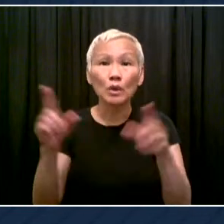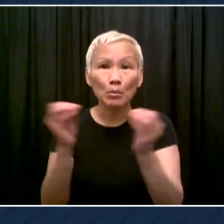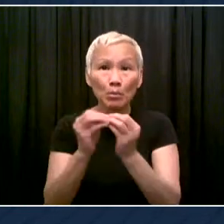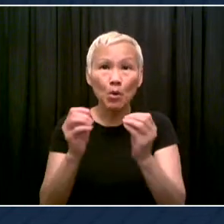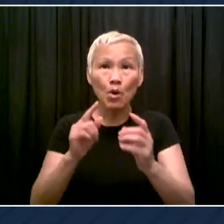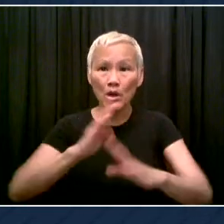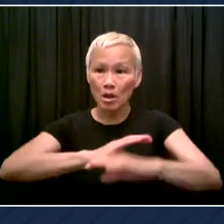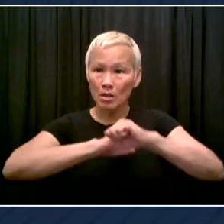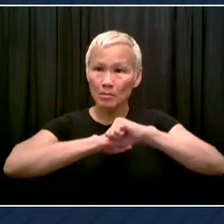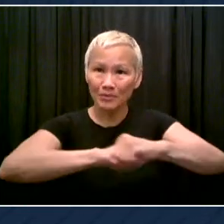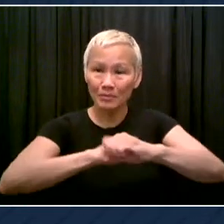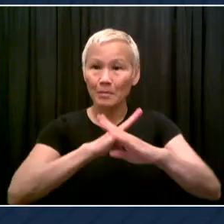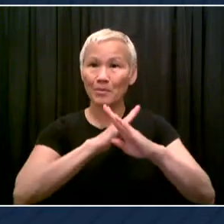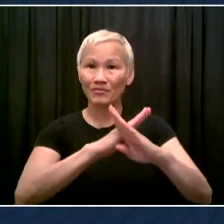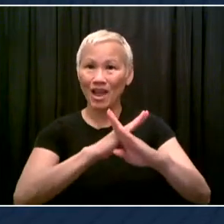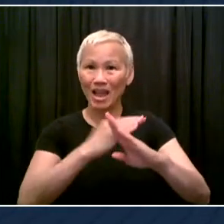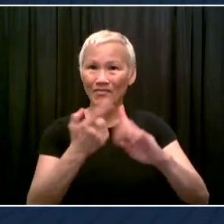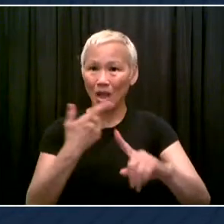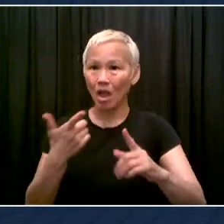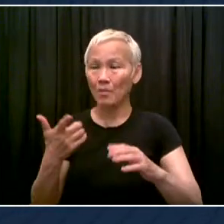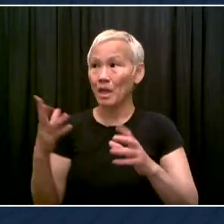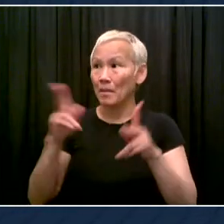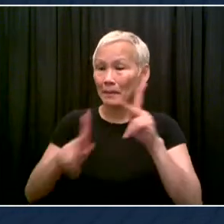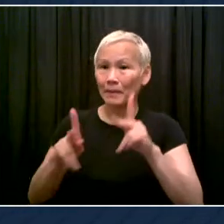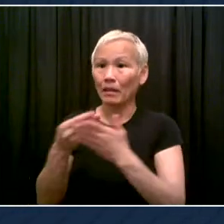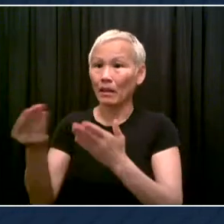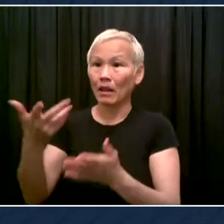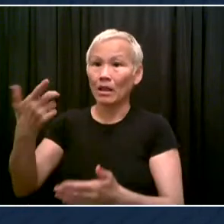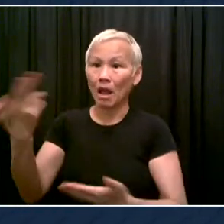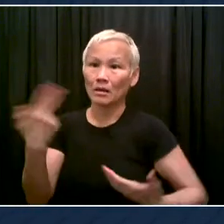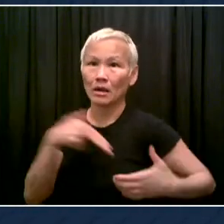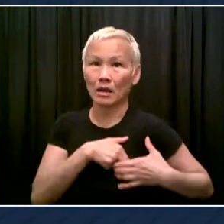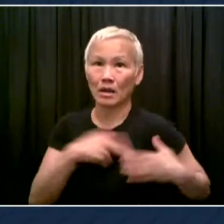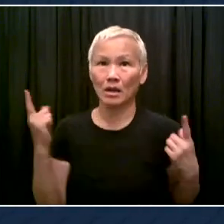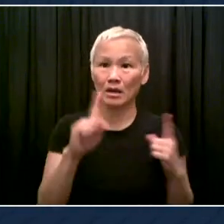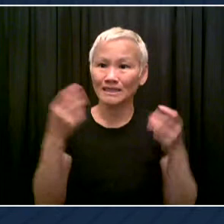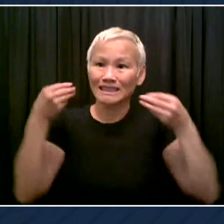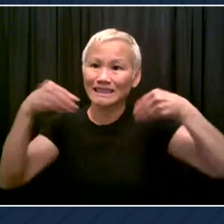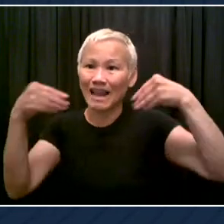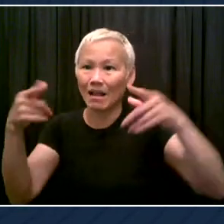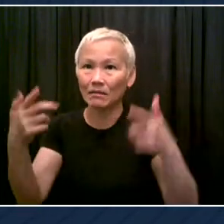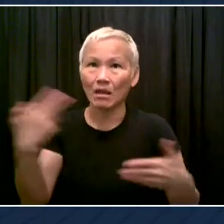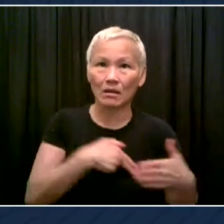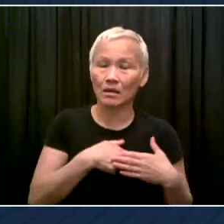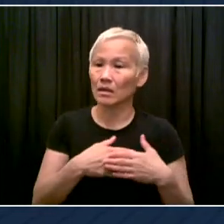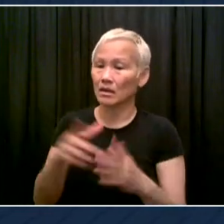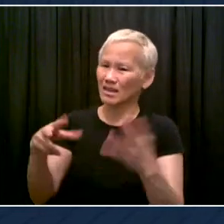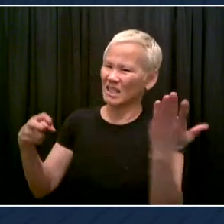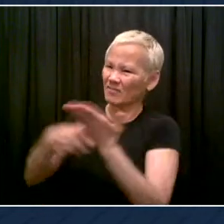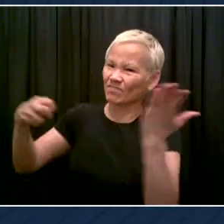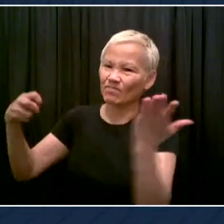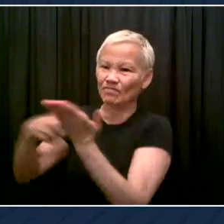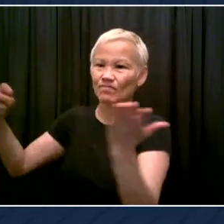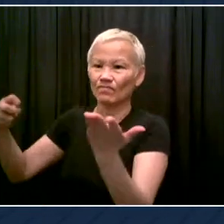IT'S TARGETING GANG VIOLENCE FOR PREVENTING ILLGEALGU NS FROM COMING TO